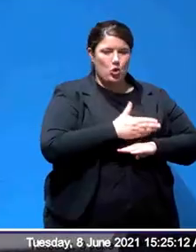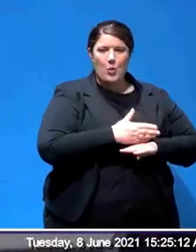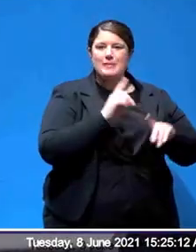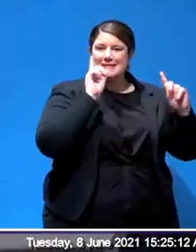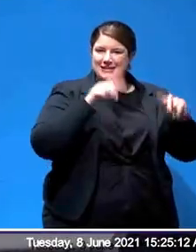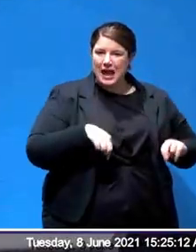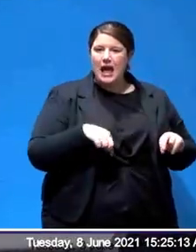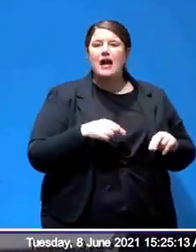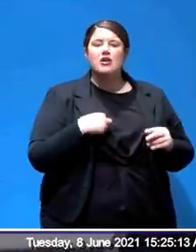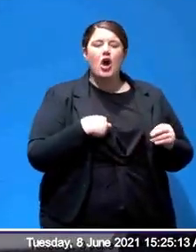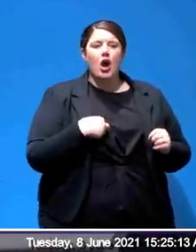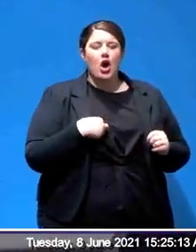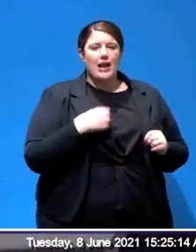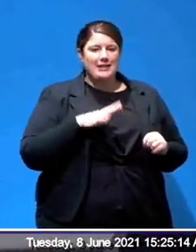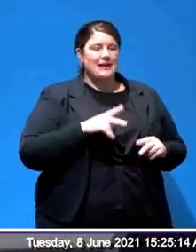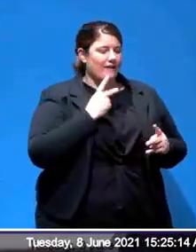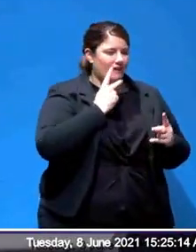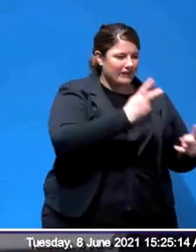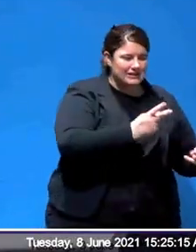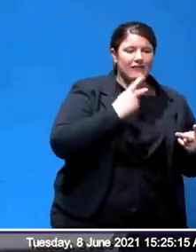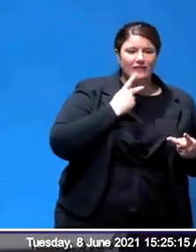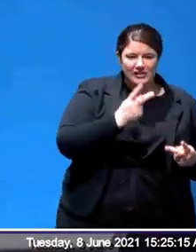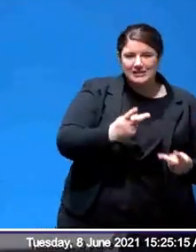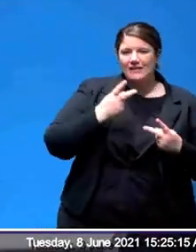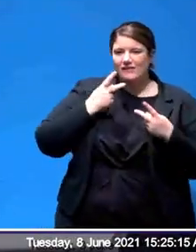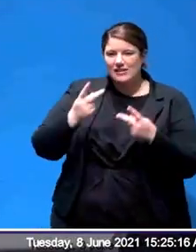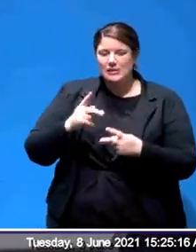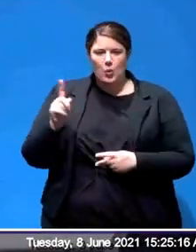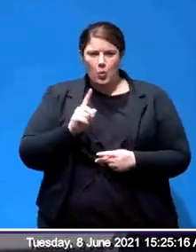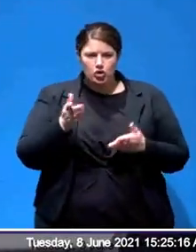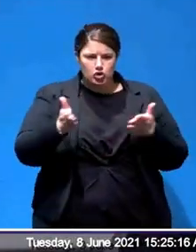start my visits and to start looking at the service, to get a sense of the service.